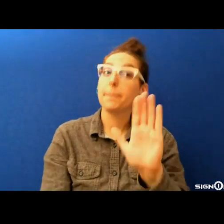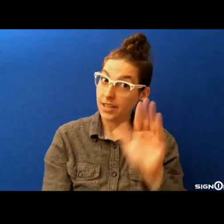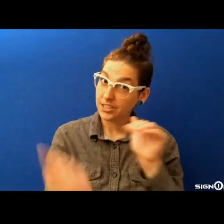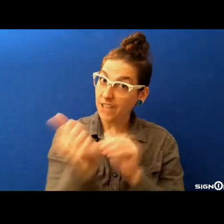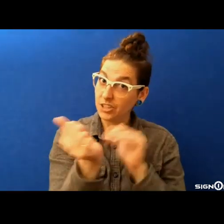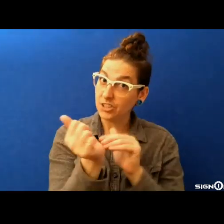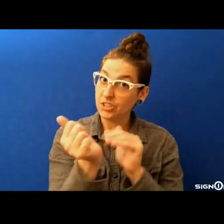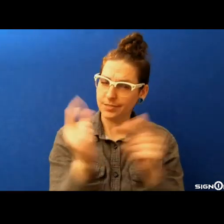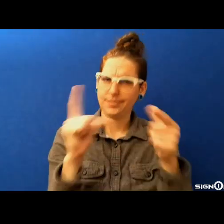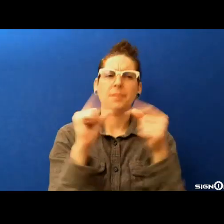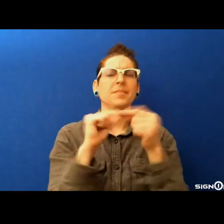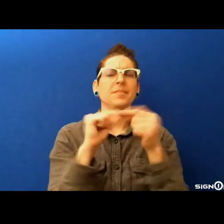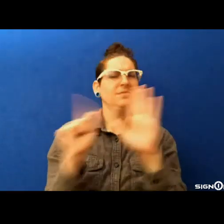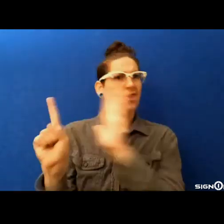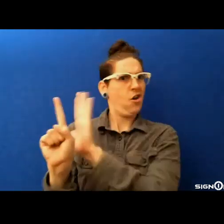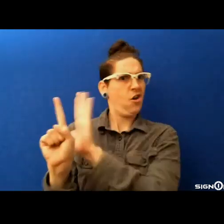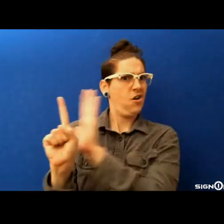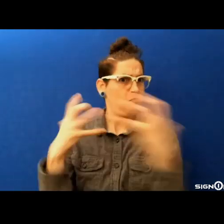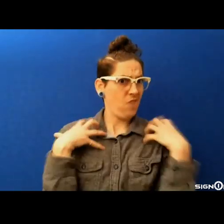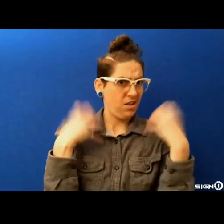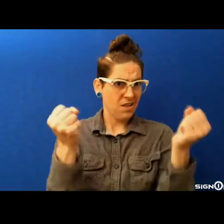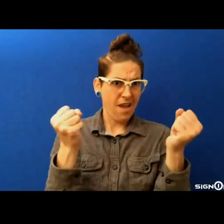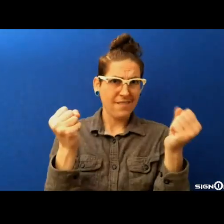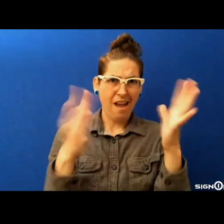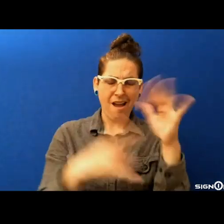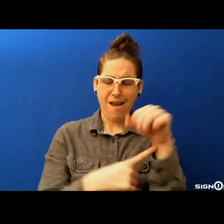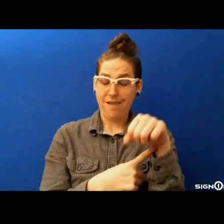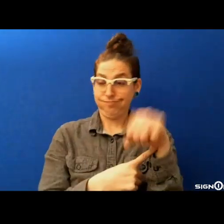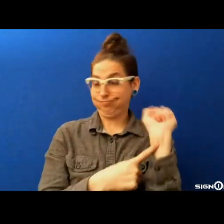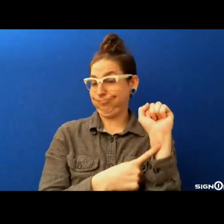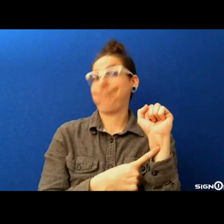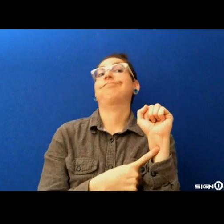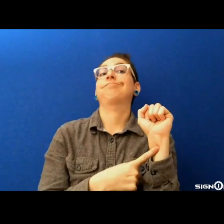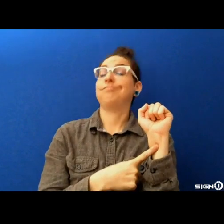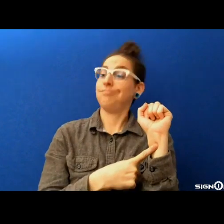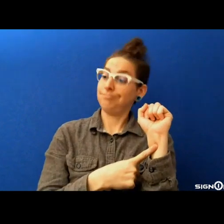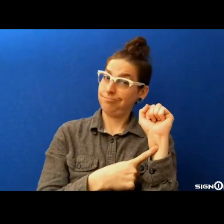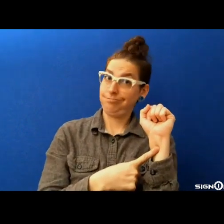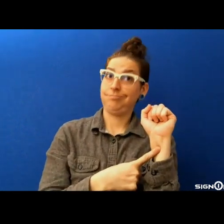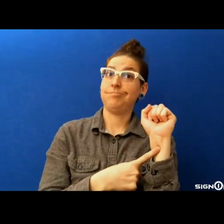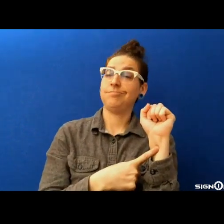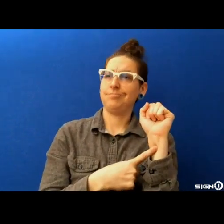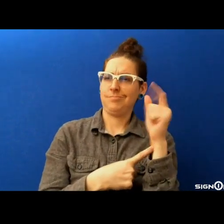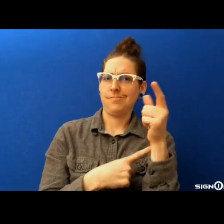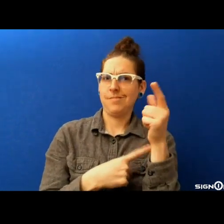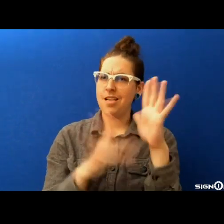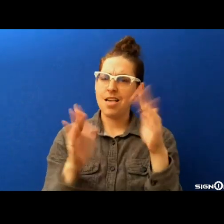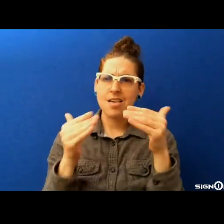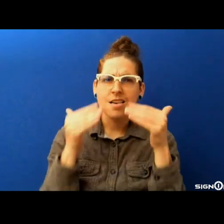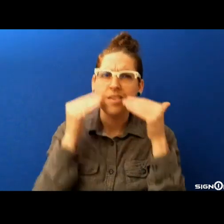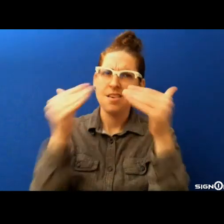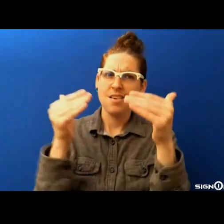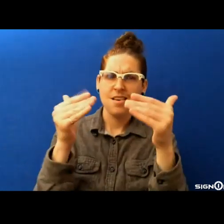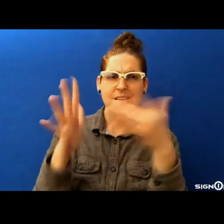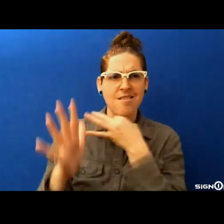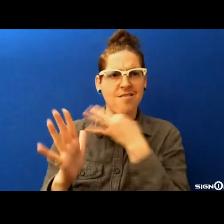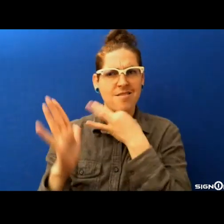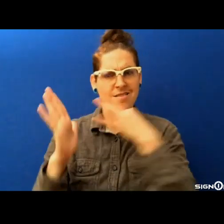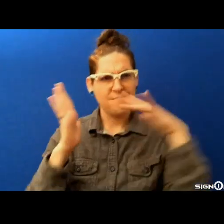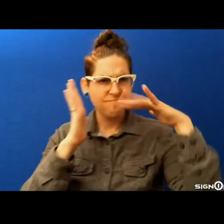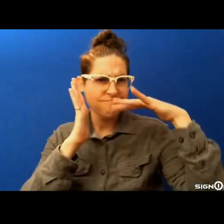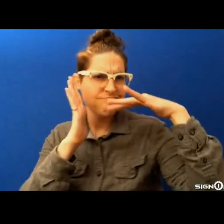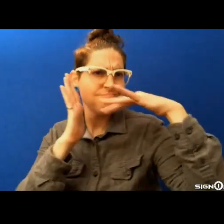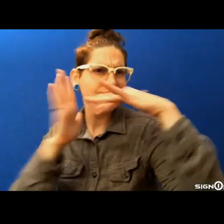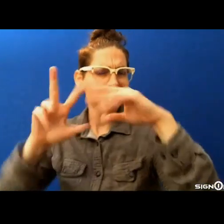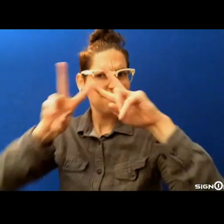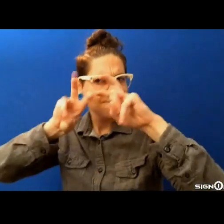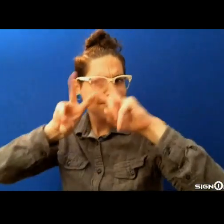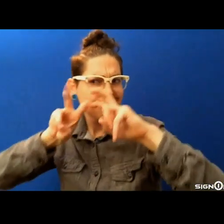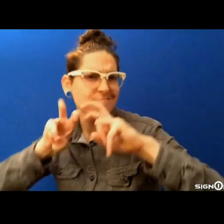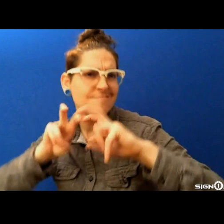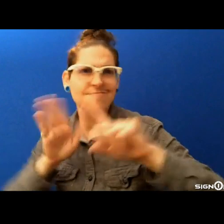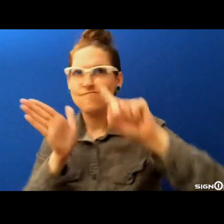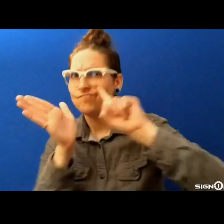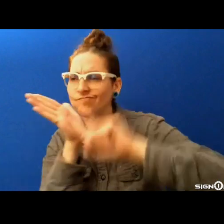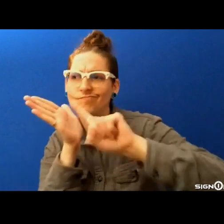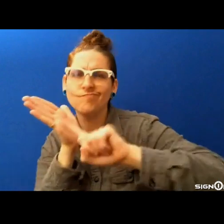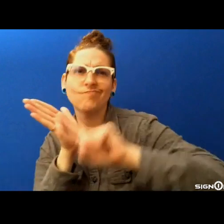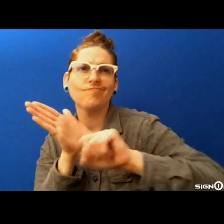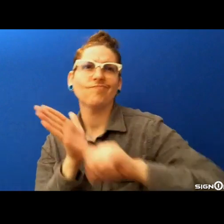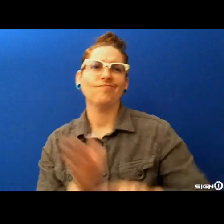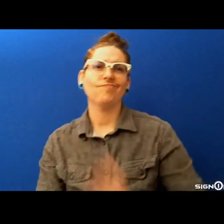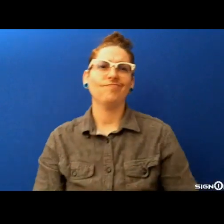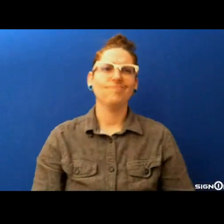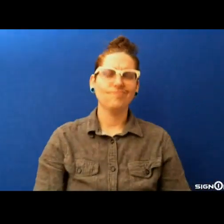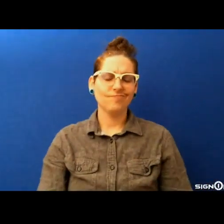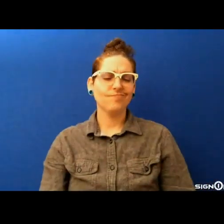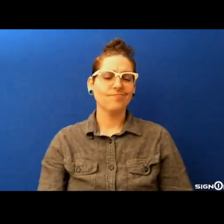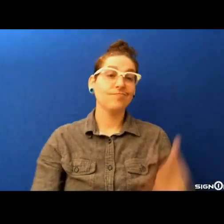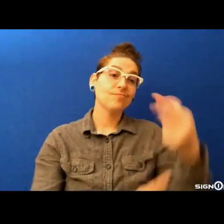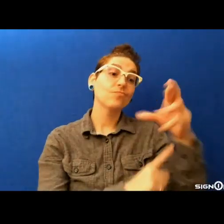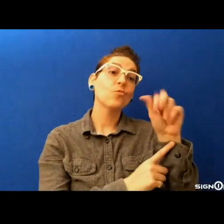Doctors say her case impressed them so much that they decided to study it deeper.